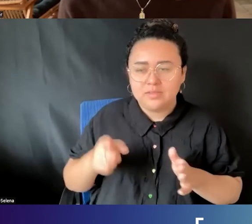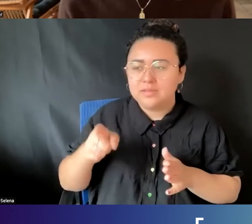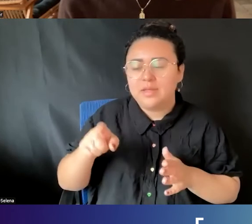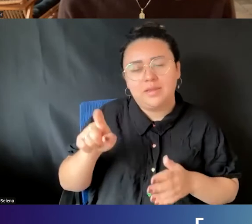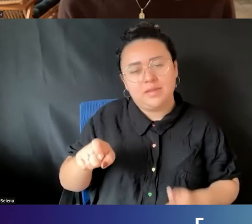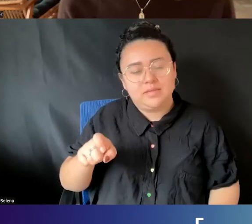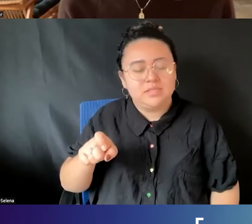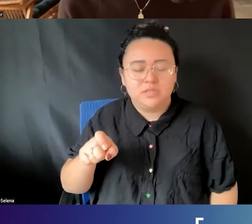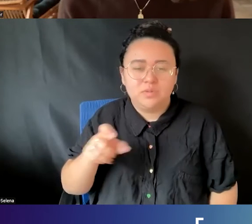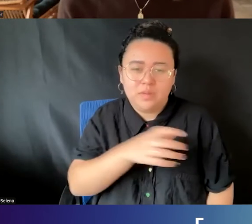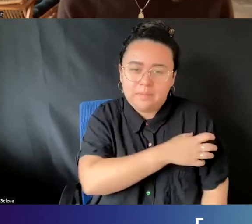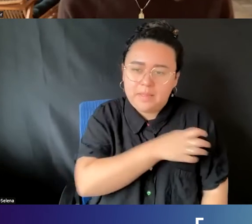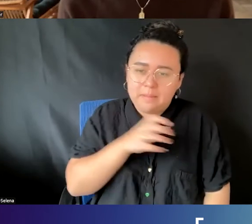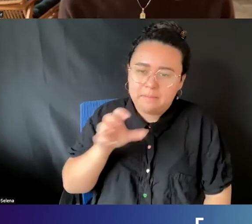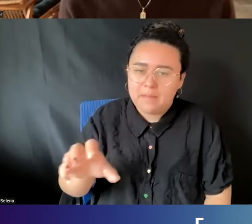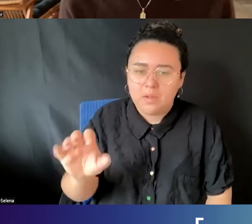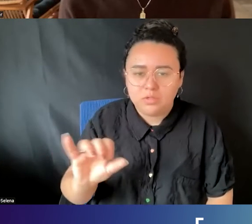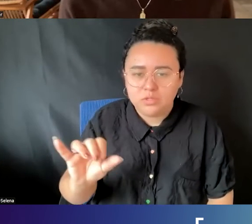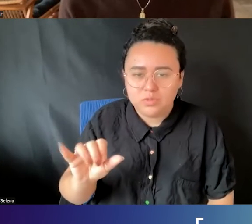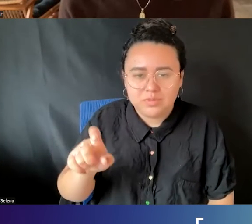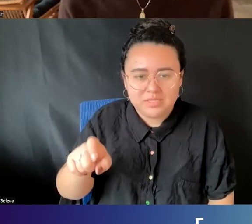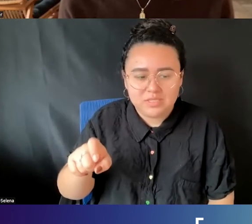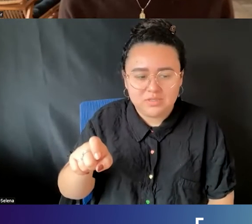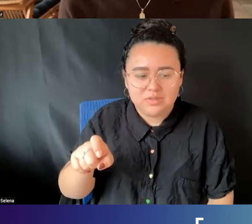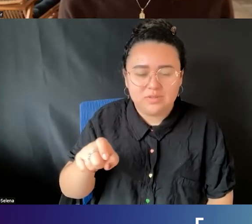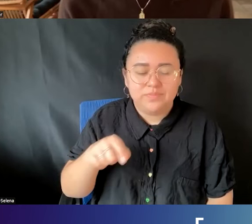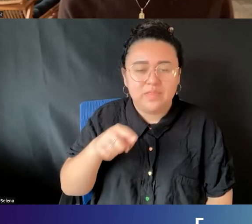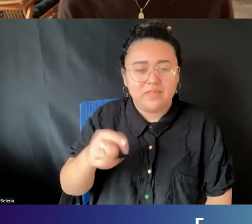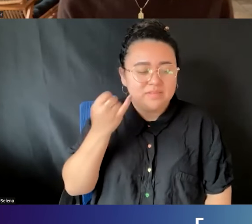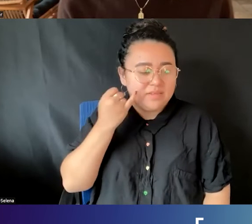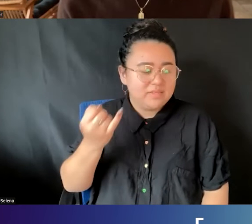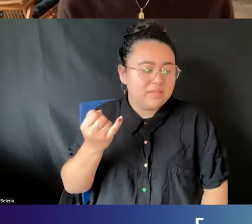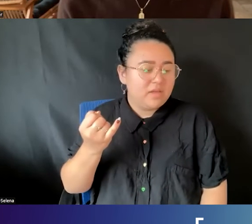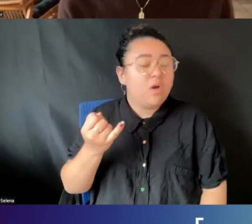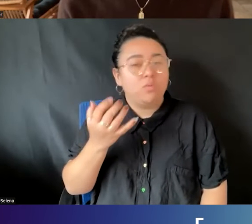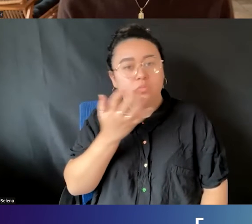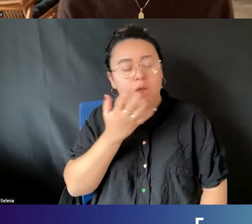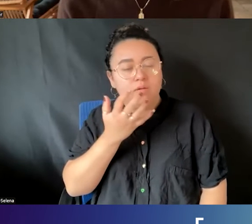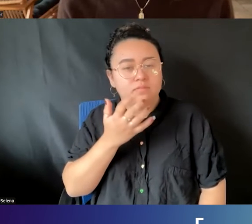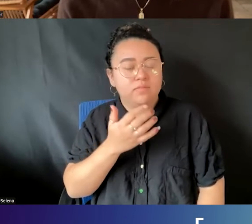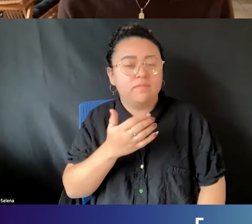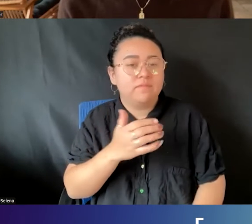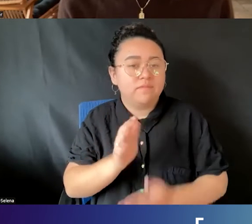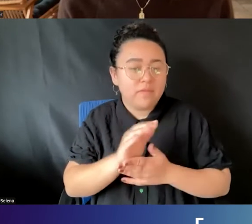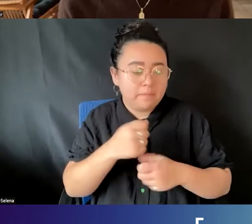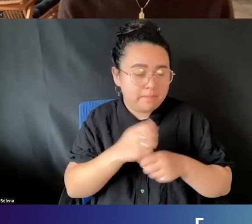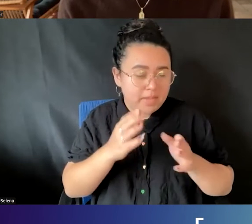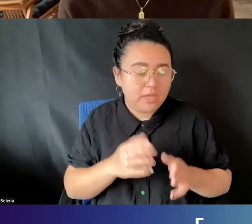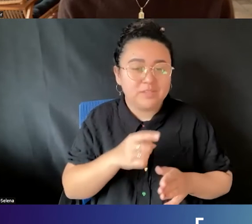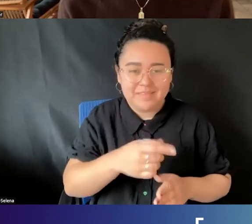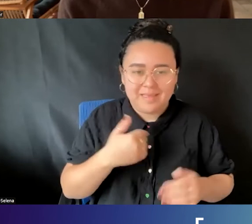kind of empowered by this idea that like, oh wow, like filmmakers are in a position of power we need to kind of meet them more than halfway.